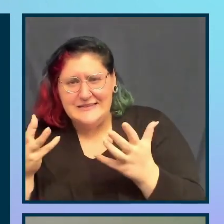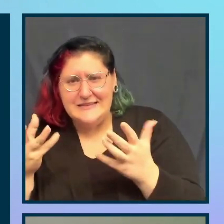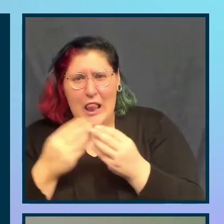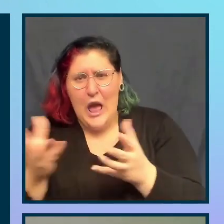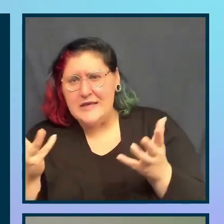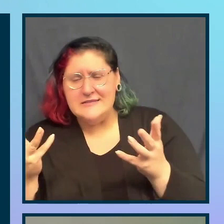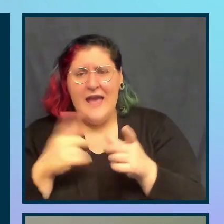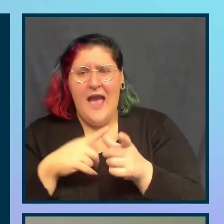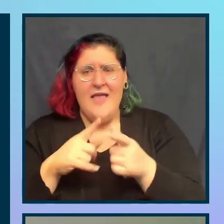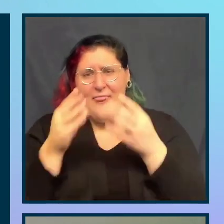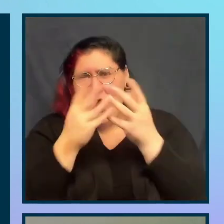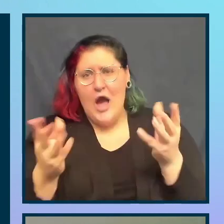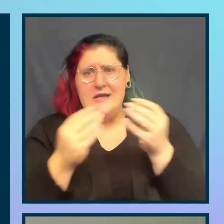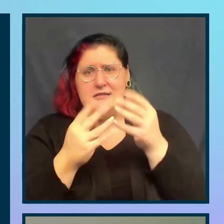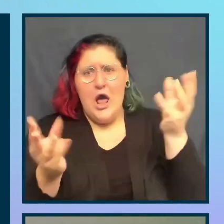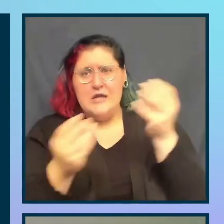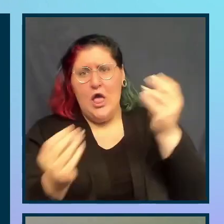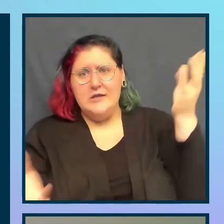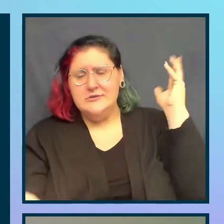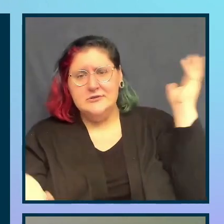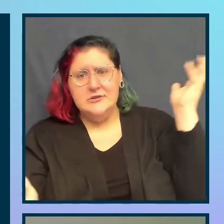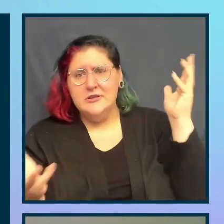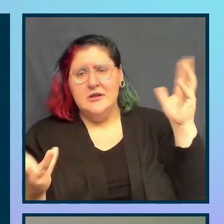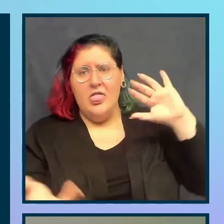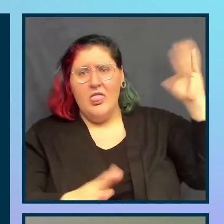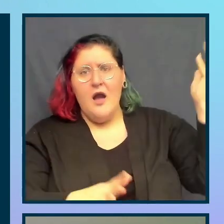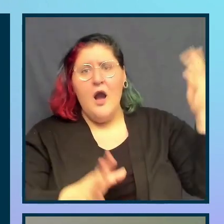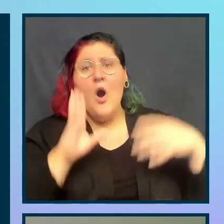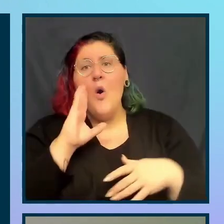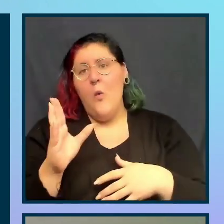that just like will make people give up or be just,